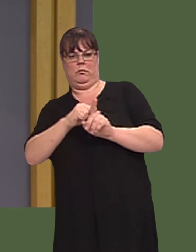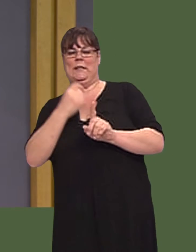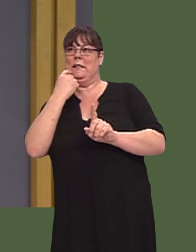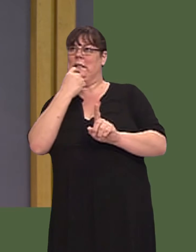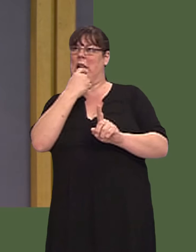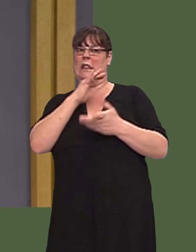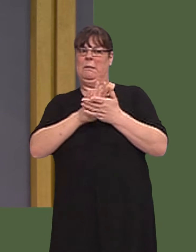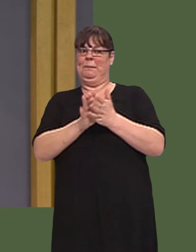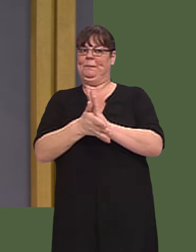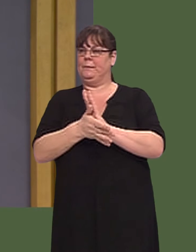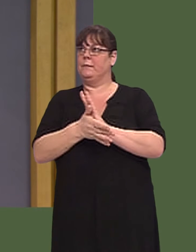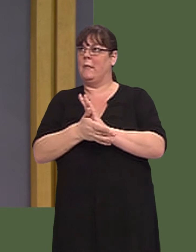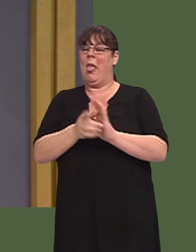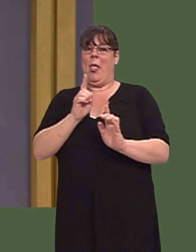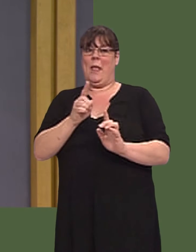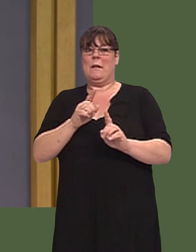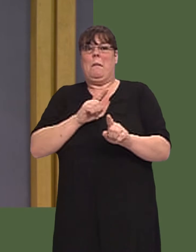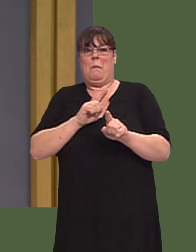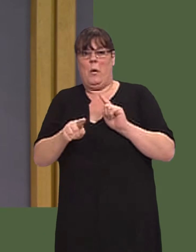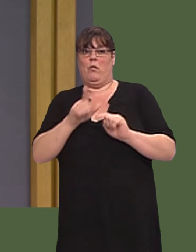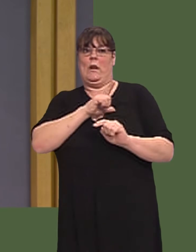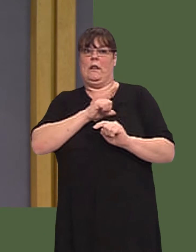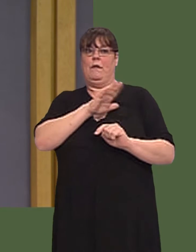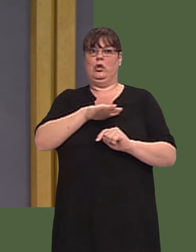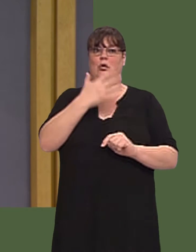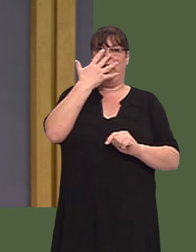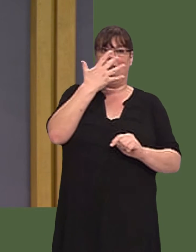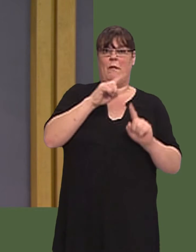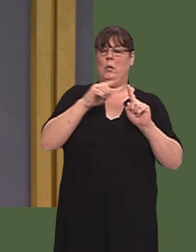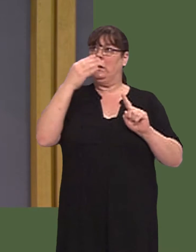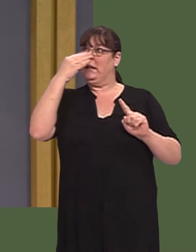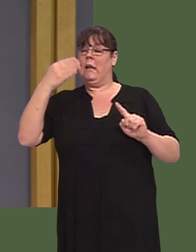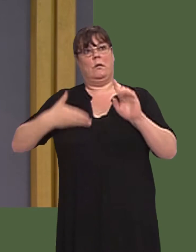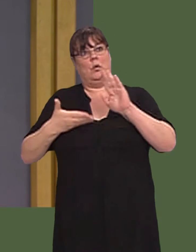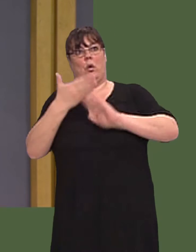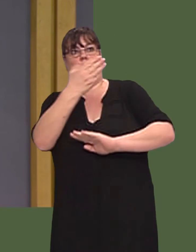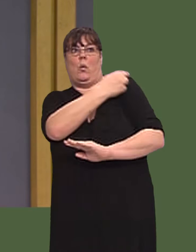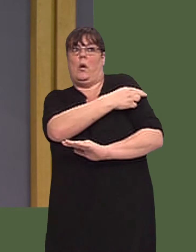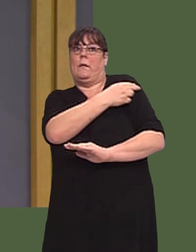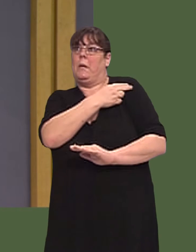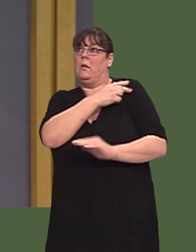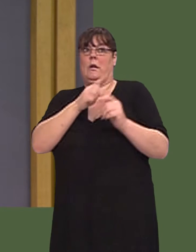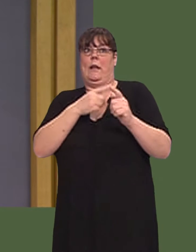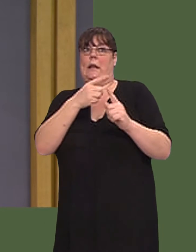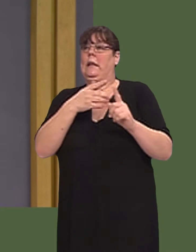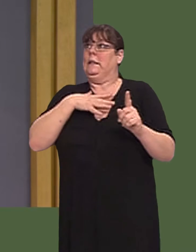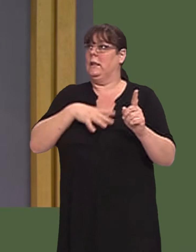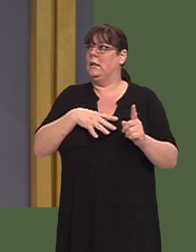and it's the most common single reason why children aged five to nine require admissions to hospital.